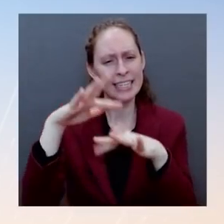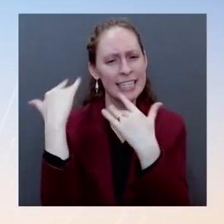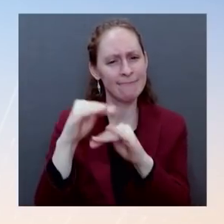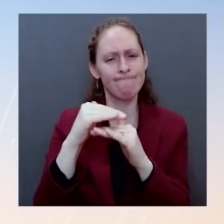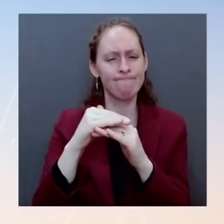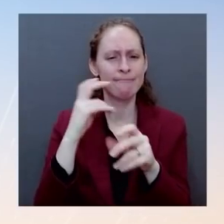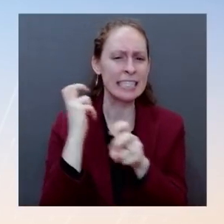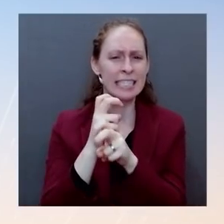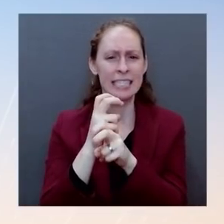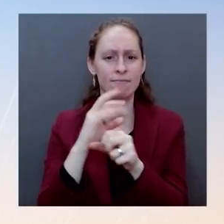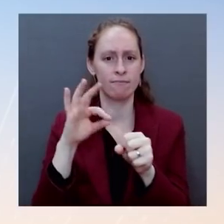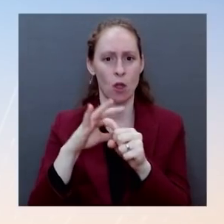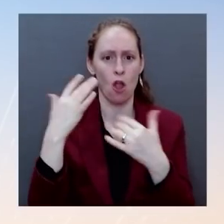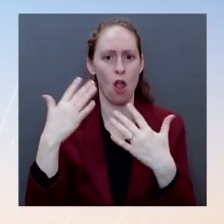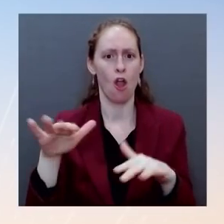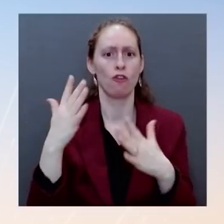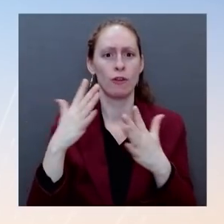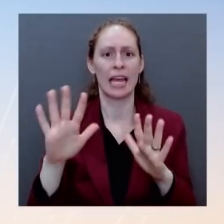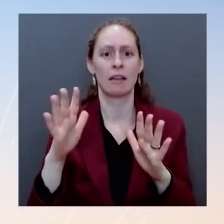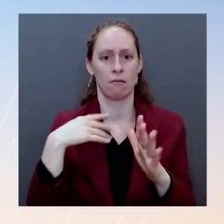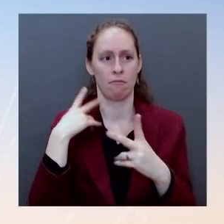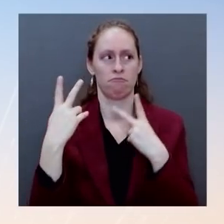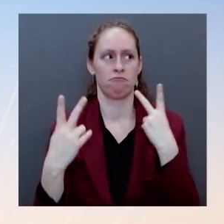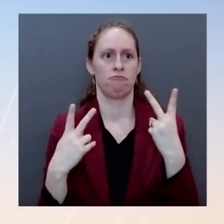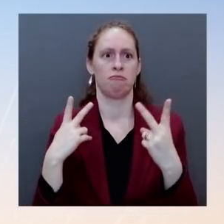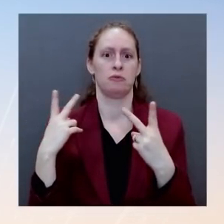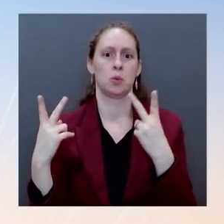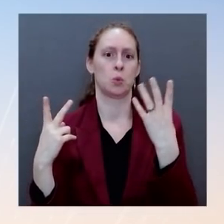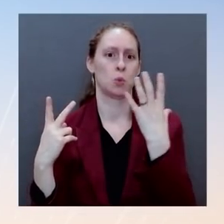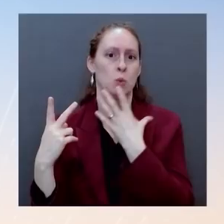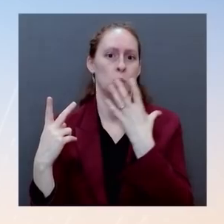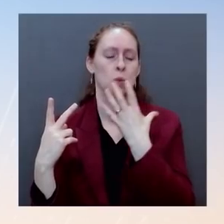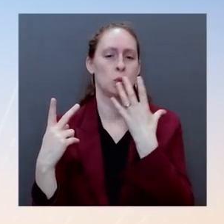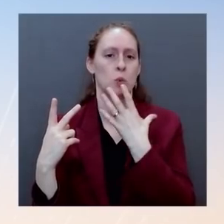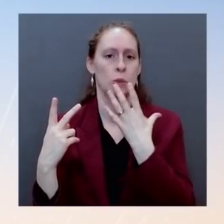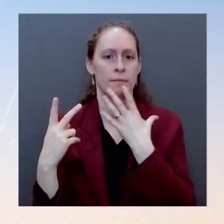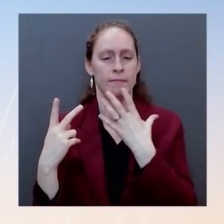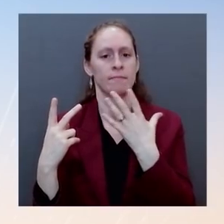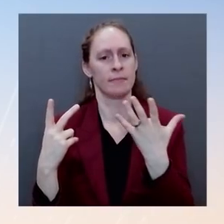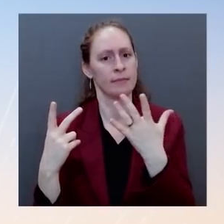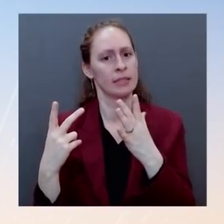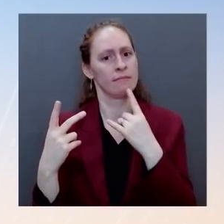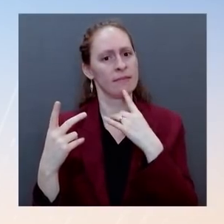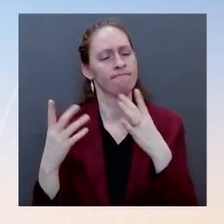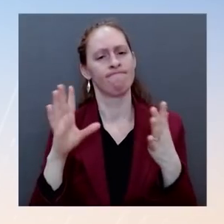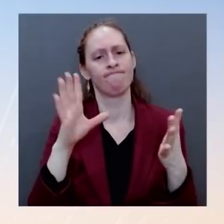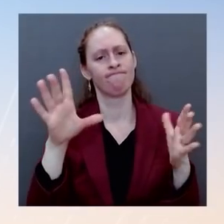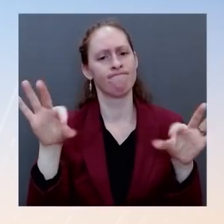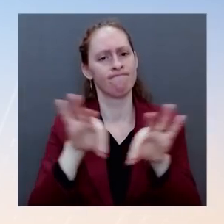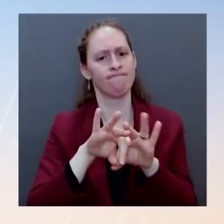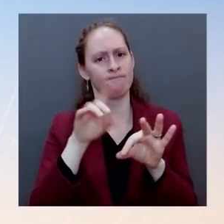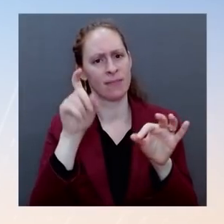with legislation on the federal level. The Press: My other question is on climate. Last month, we went to New Orleans. They had a very large climate conference there --